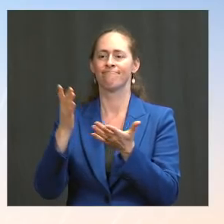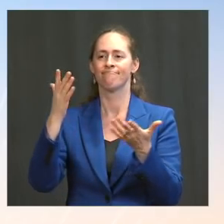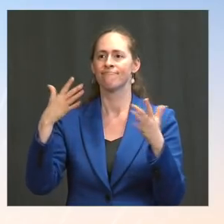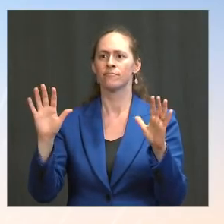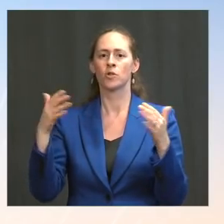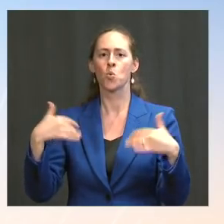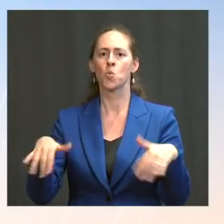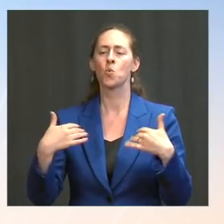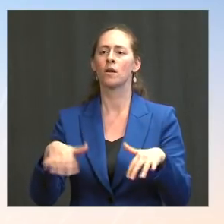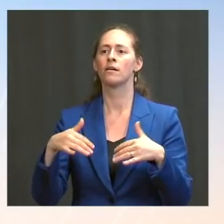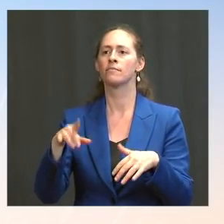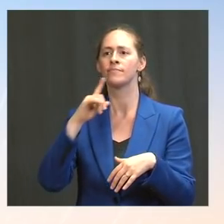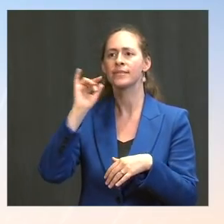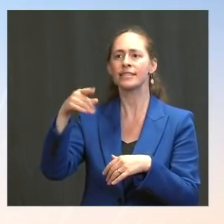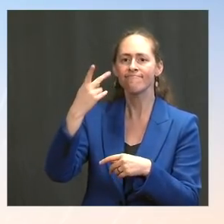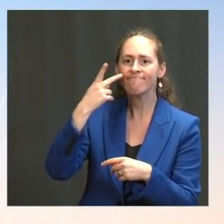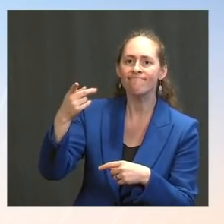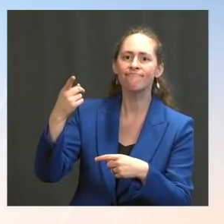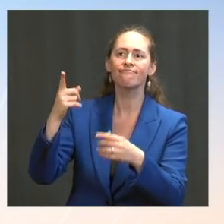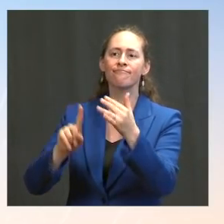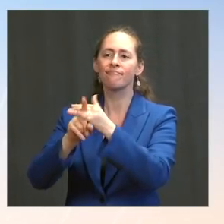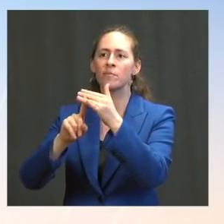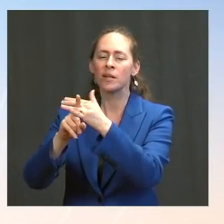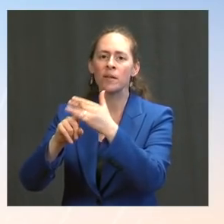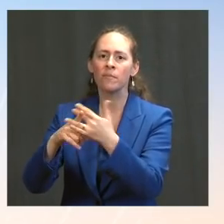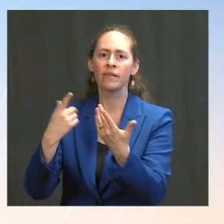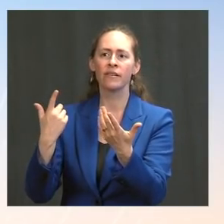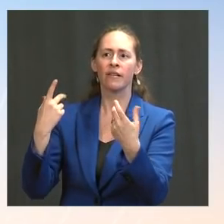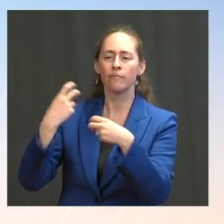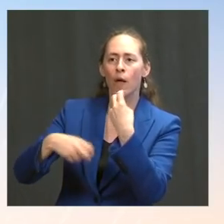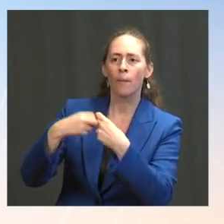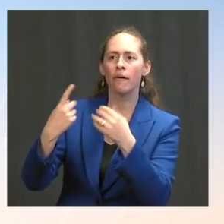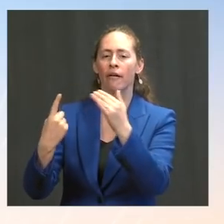and bottlenecks over the course -- over the course of the economy. But I think what we're seeing now